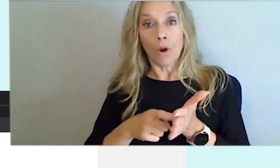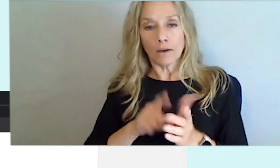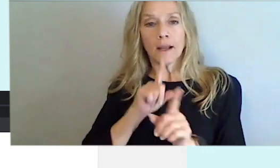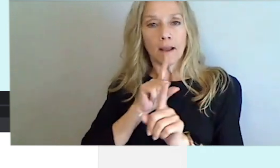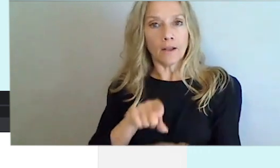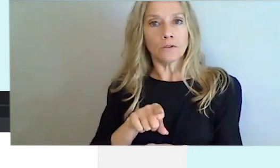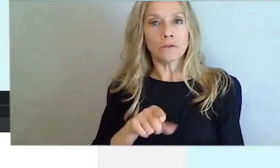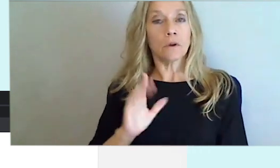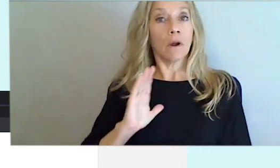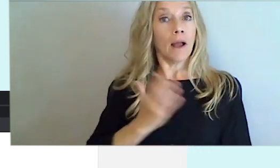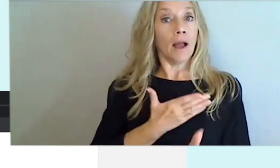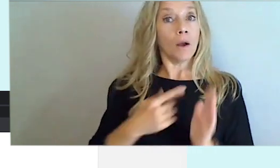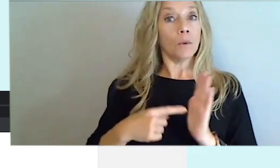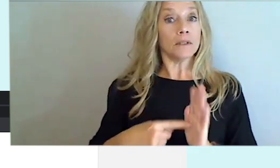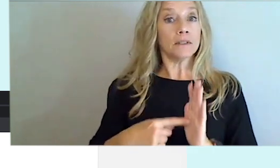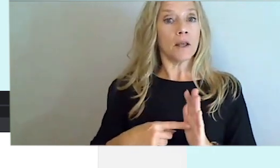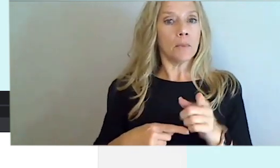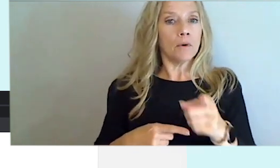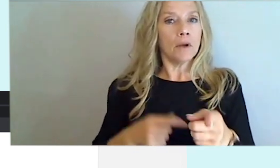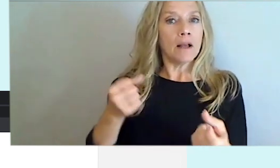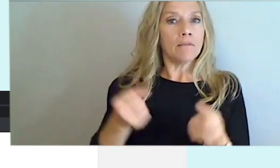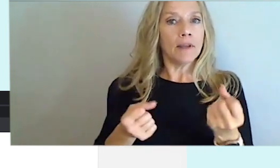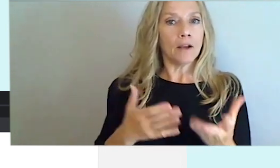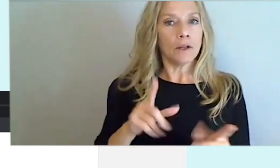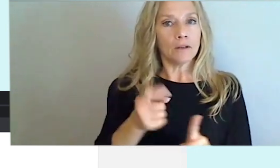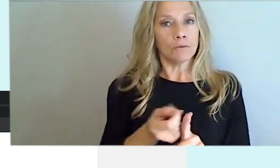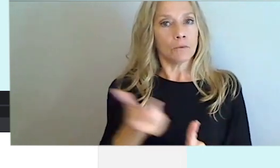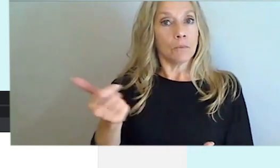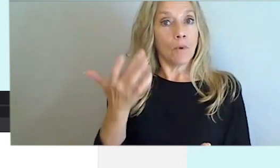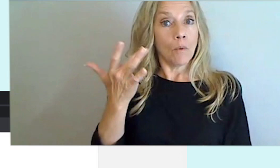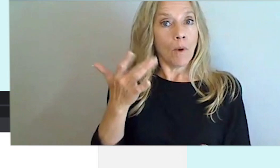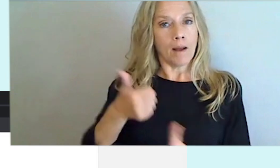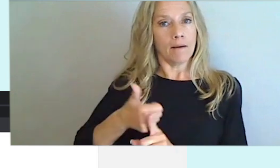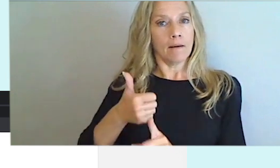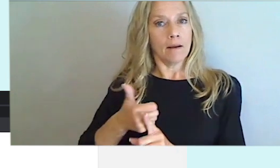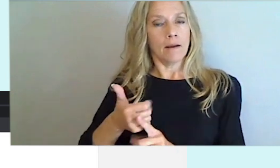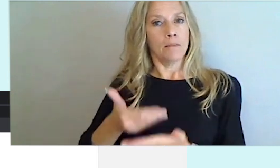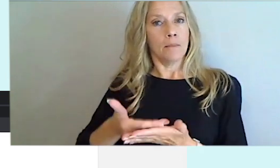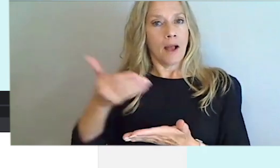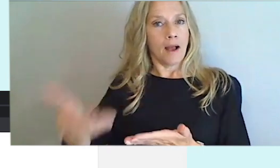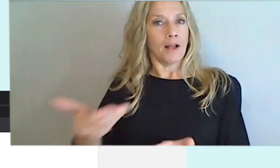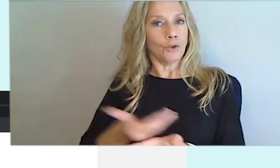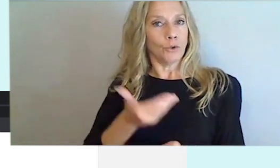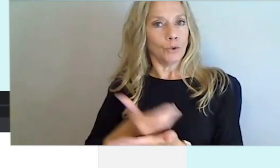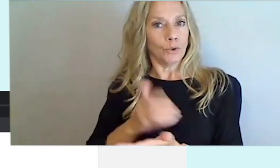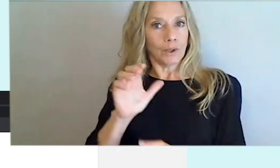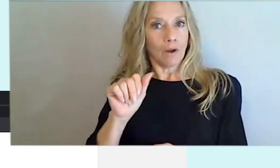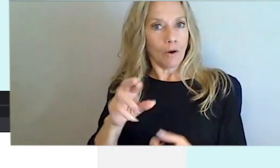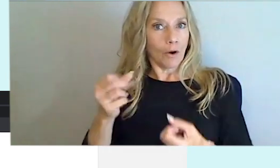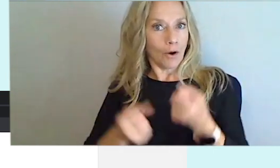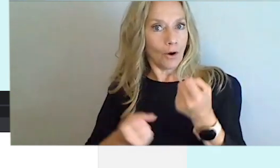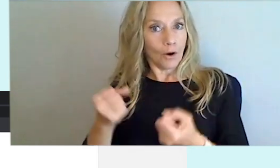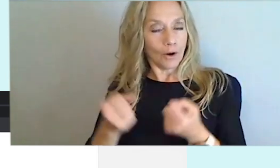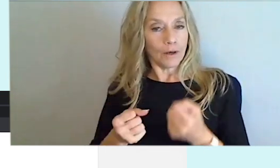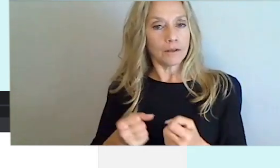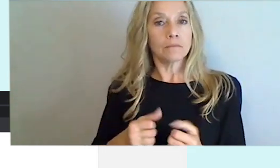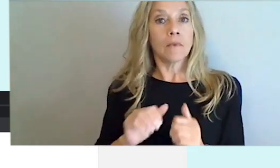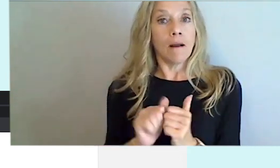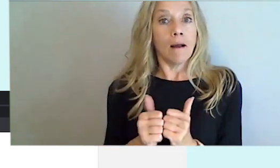from Ethan's records because he has purchased a new vehicle. To remove this vehicle, the member must return to the summary page.